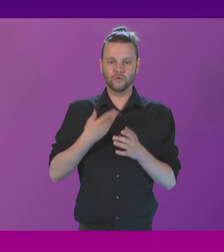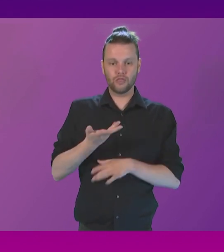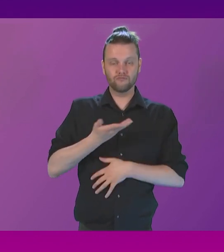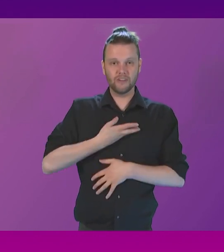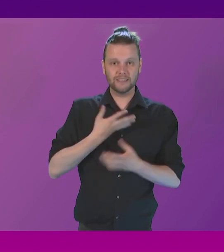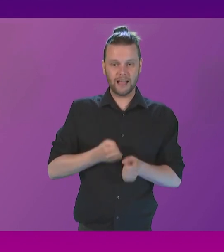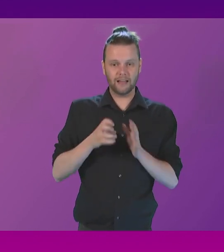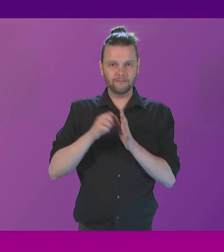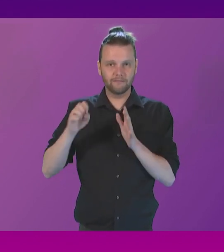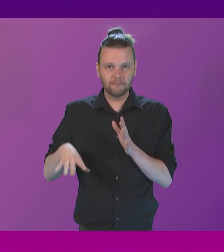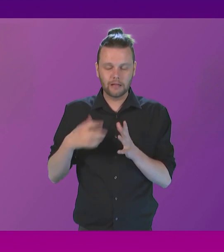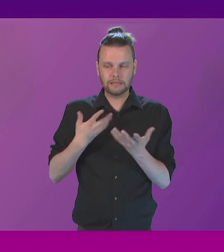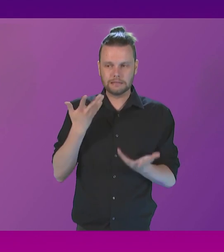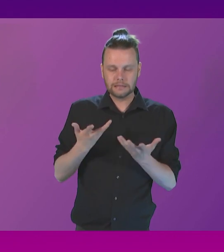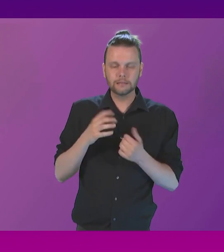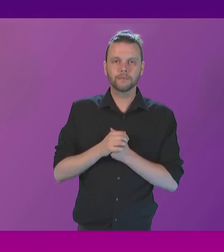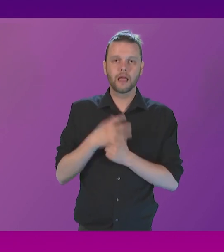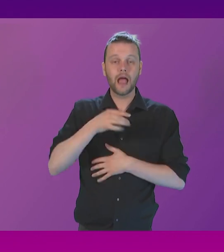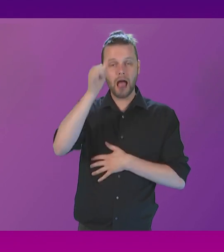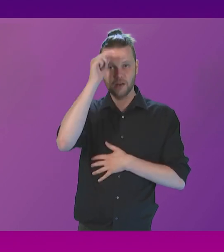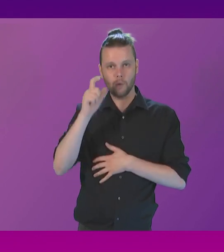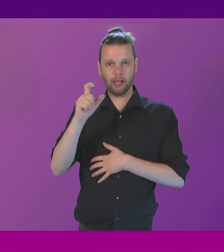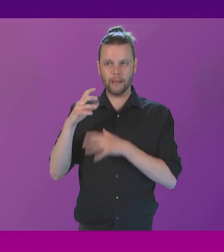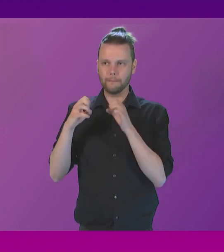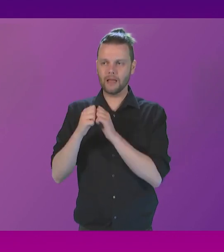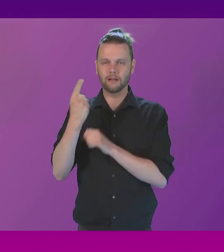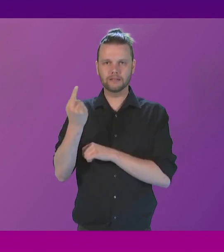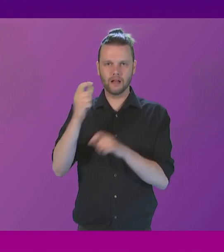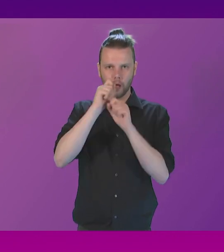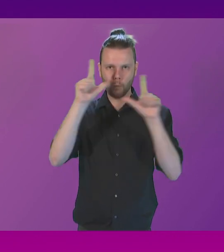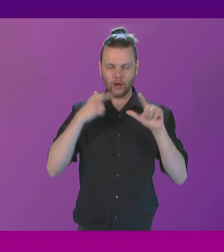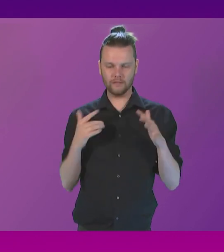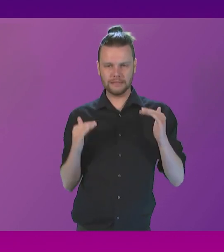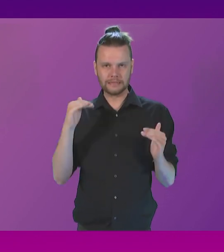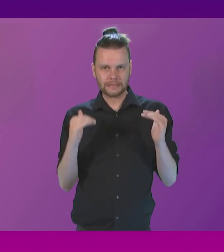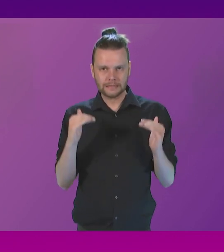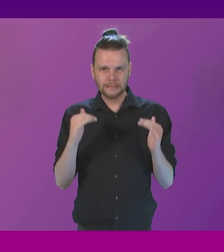that they have. I know that Claire Baker is aware of that balance. We are gathering